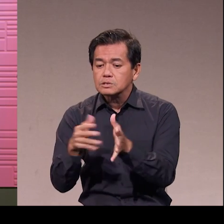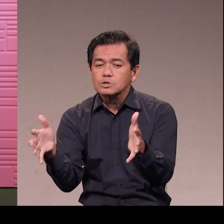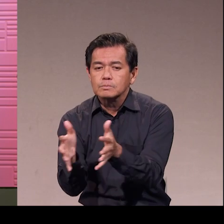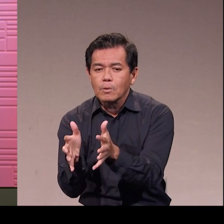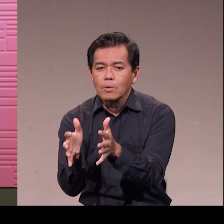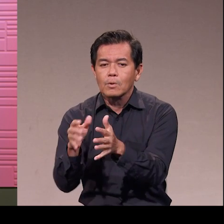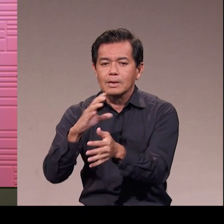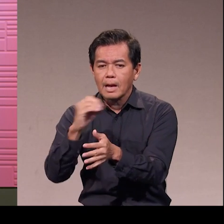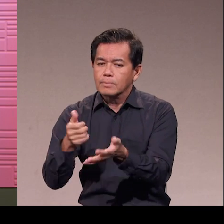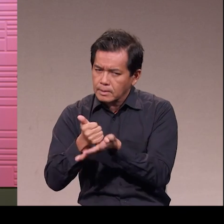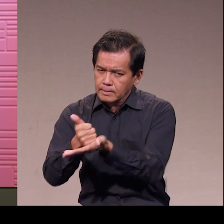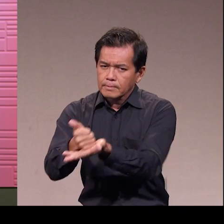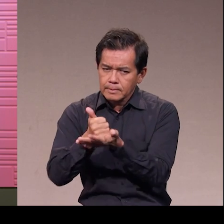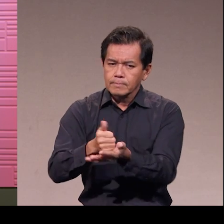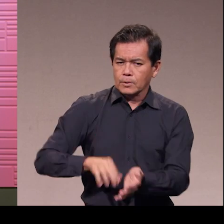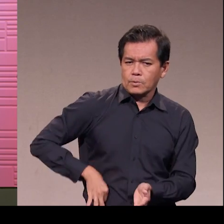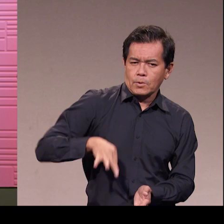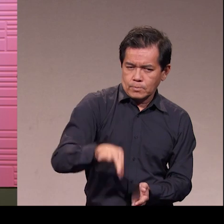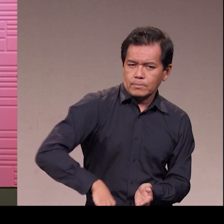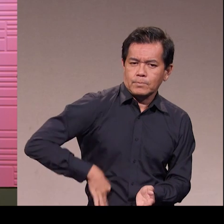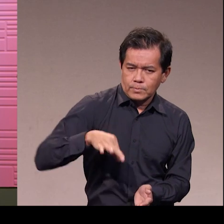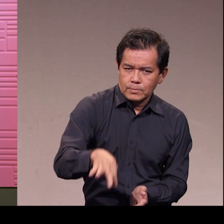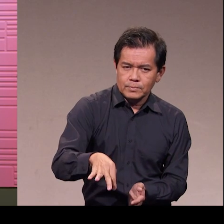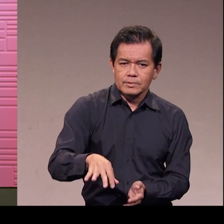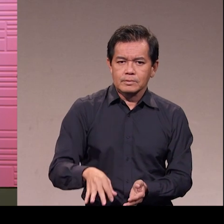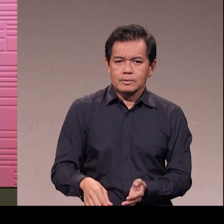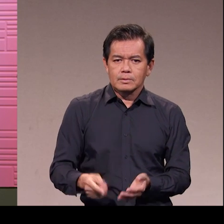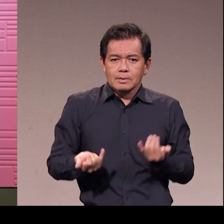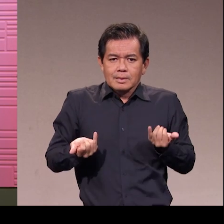For example it is now the 7th month of the lunar calendar,